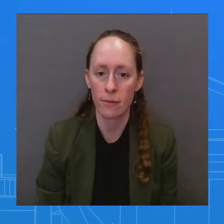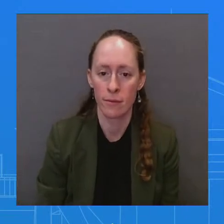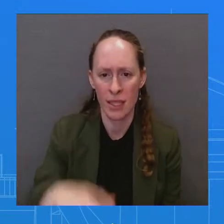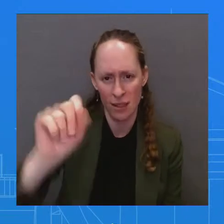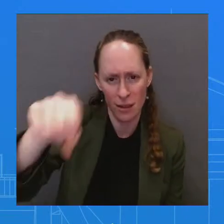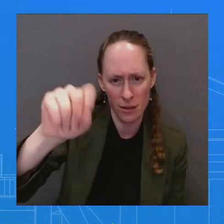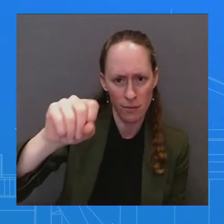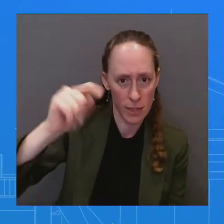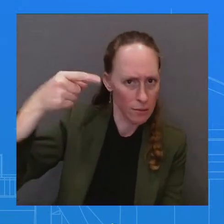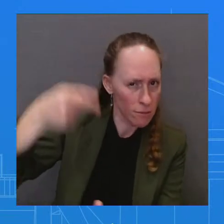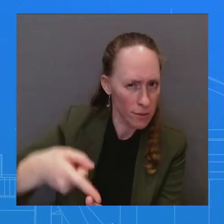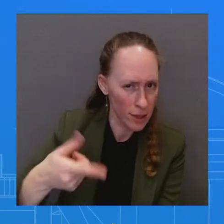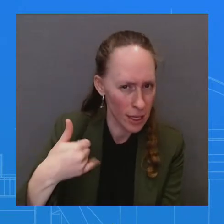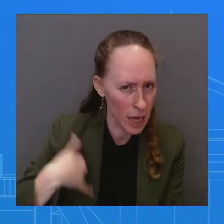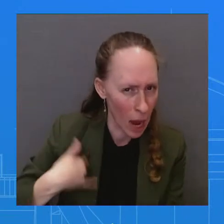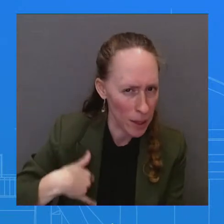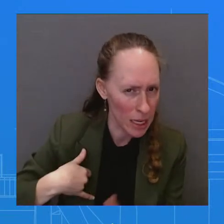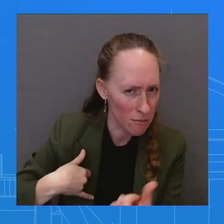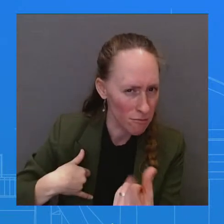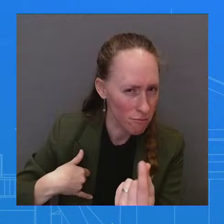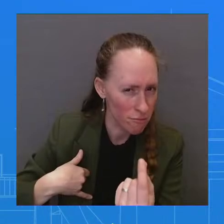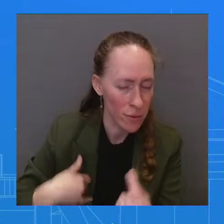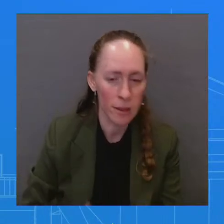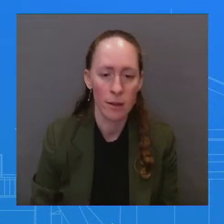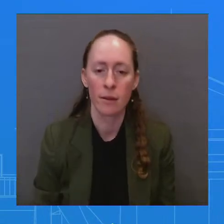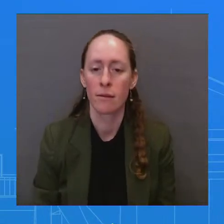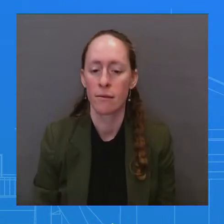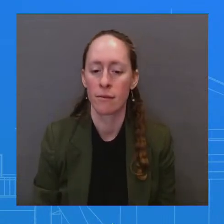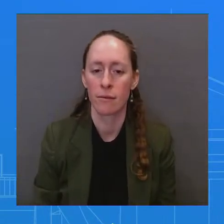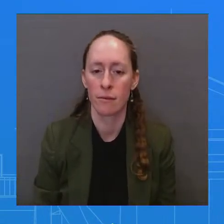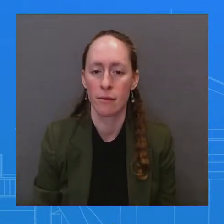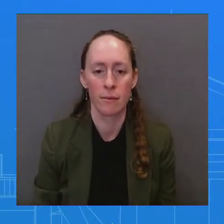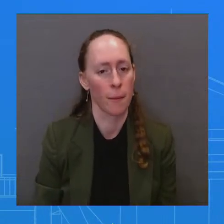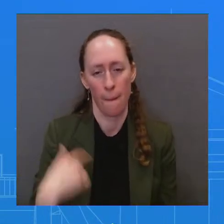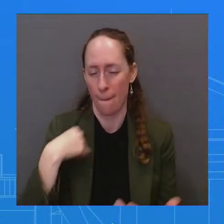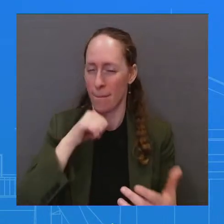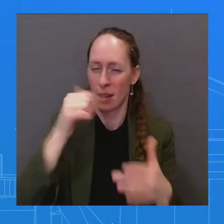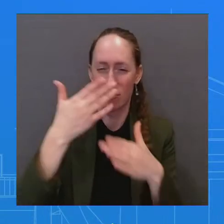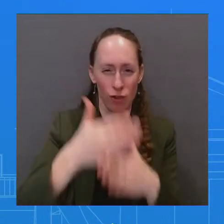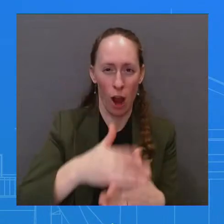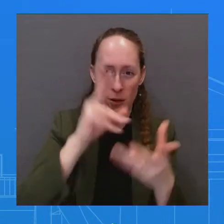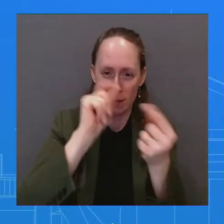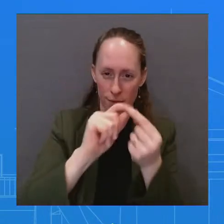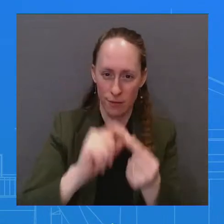and our forces in the Middle East region. I would add that the Mason is attached